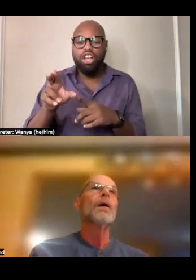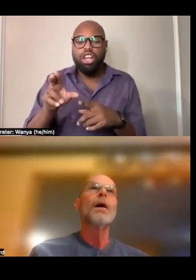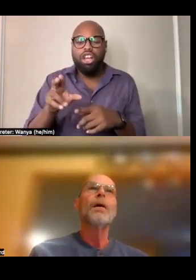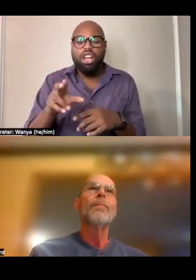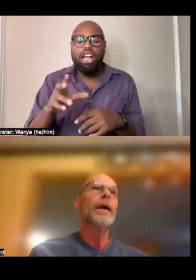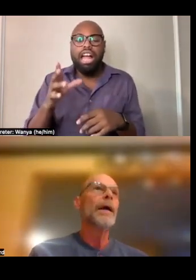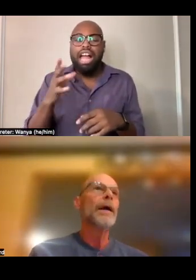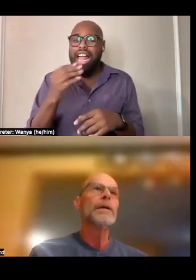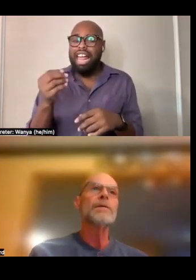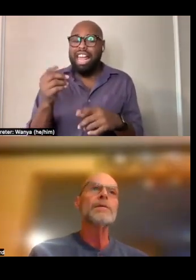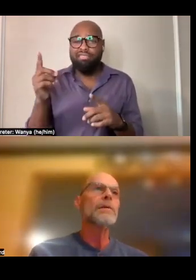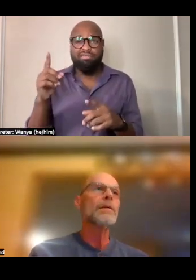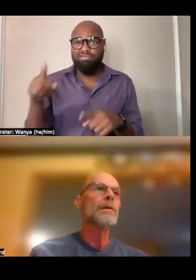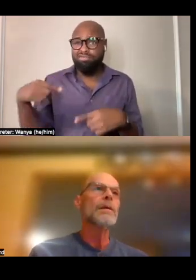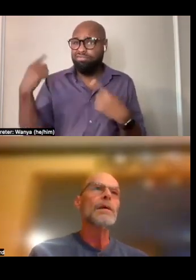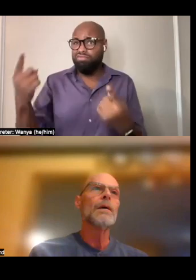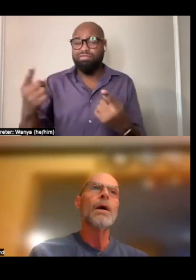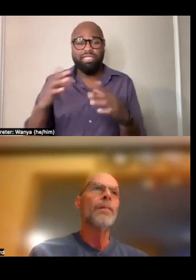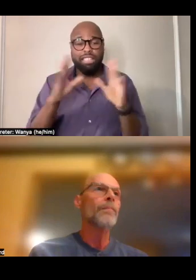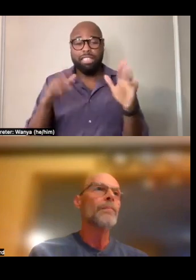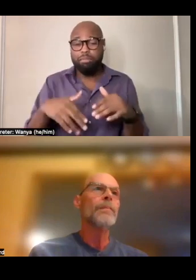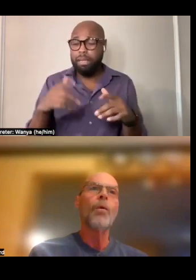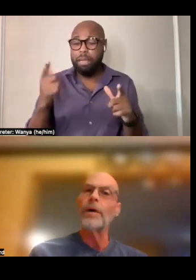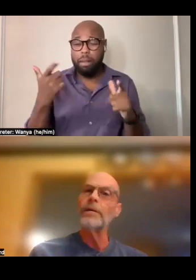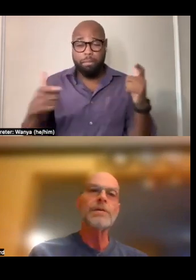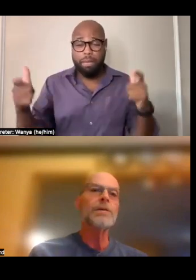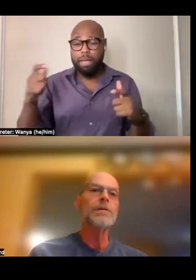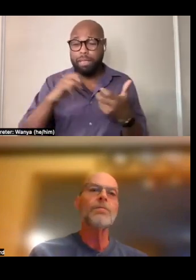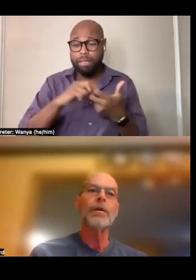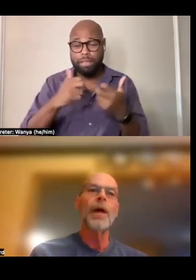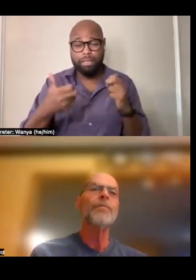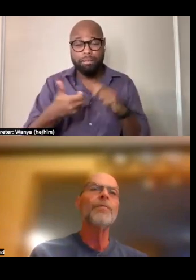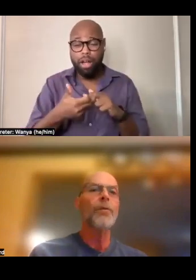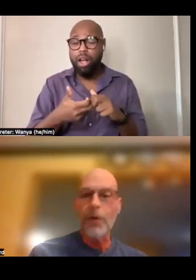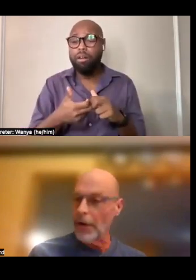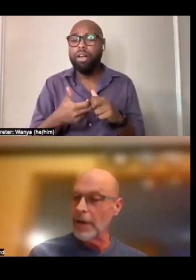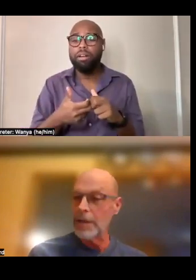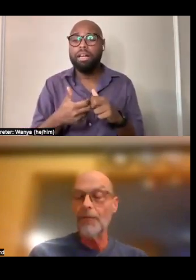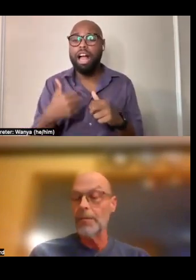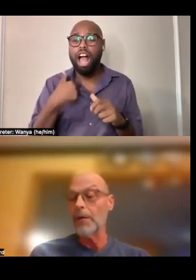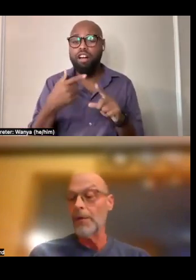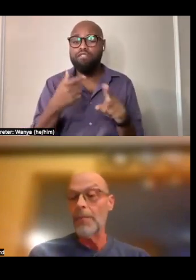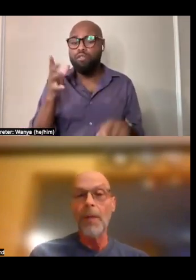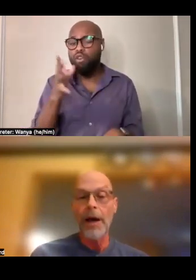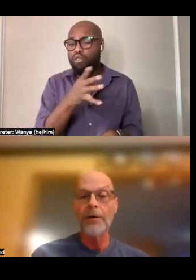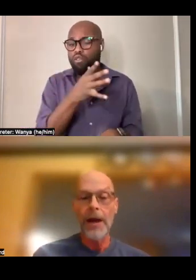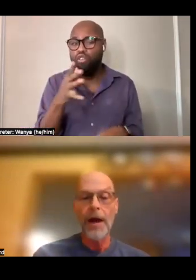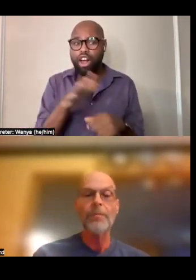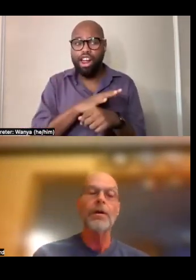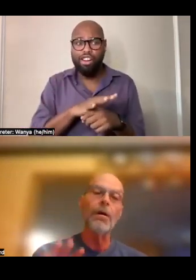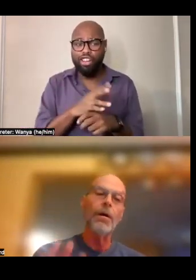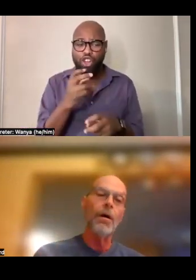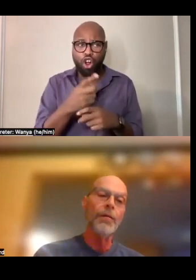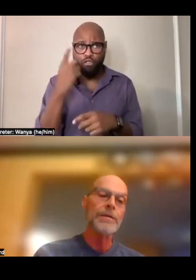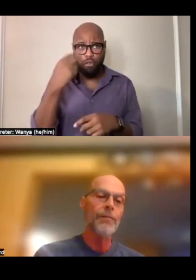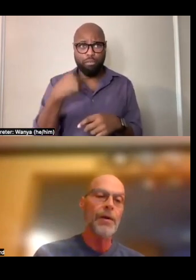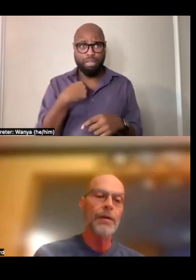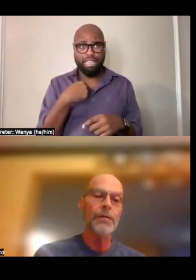And it's, boy, it's just - really I'm from a rural area. It's hard for me to wrap my mind around, but all the stuff Mary Lou,